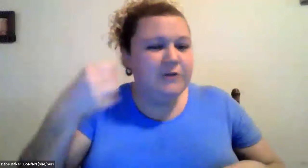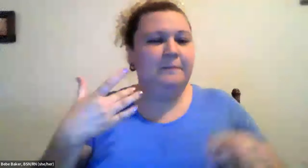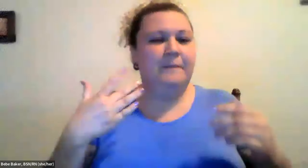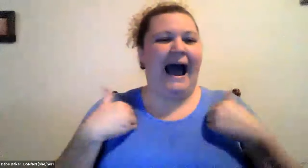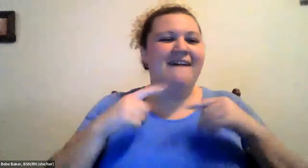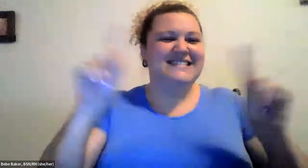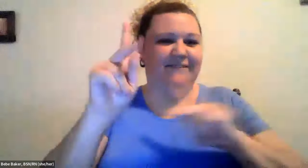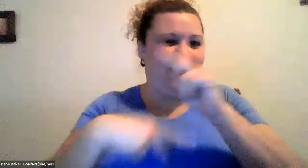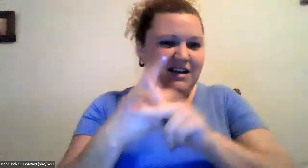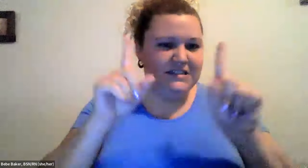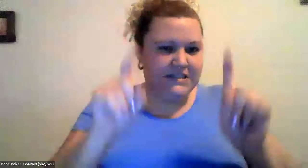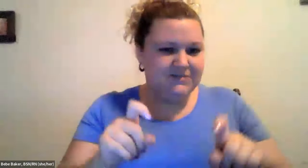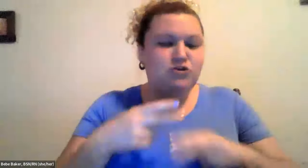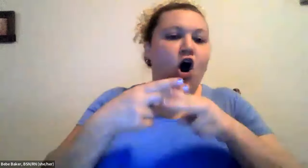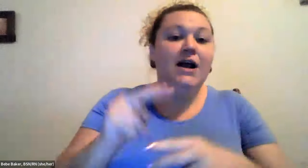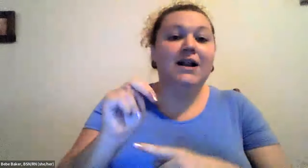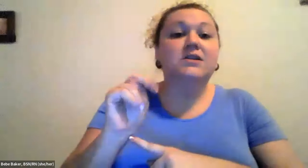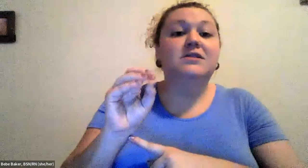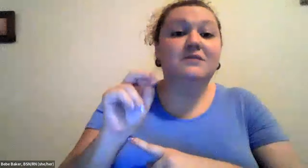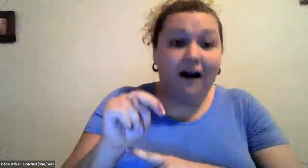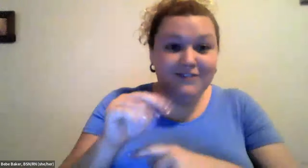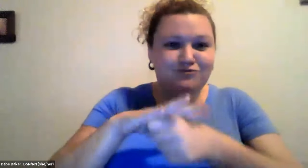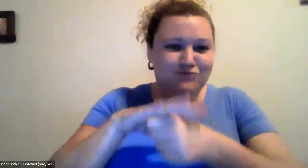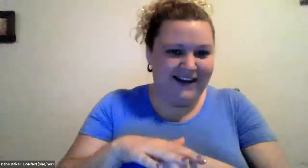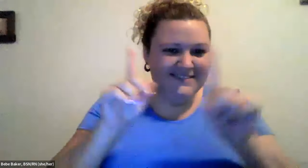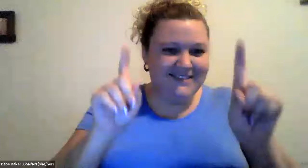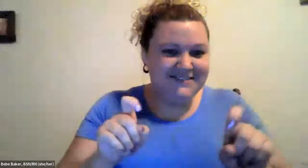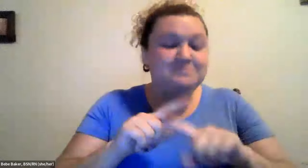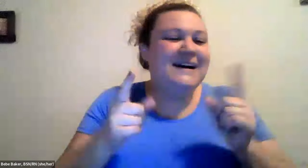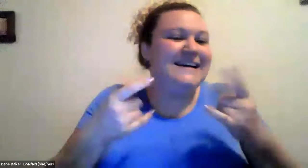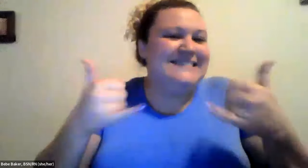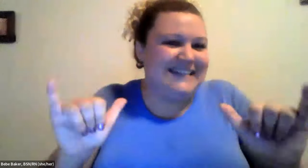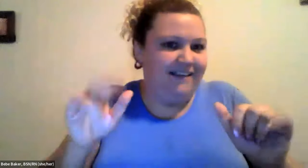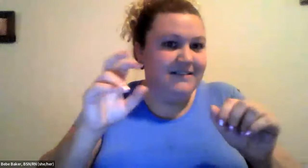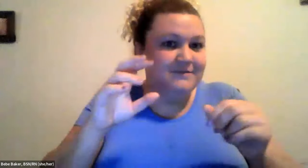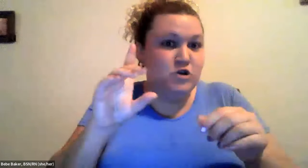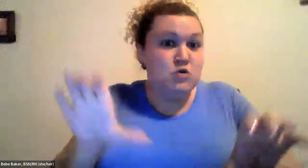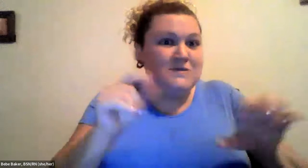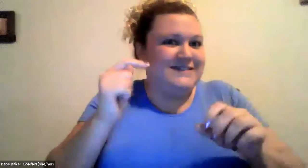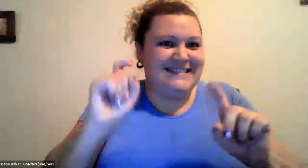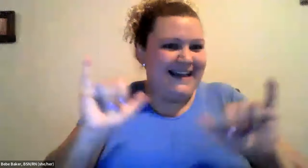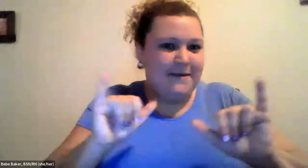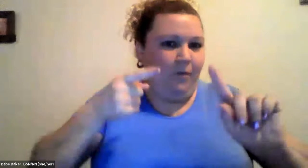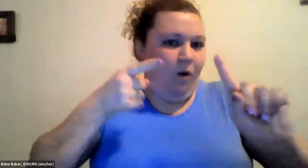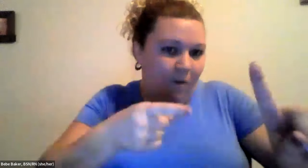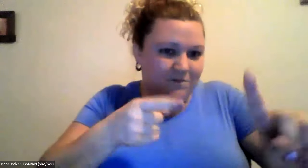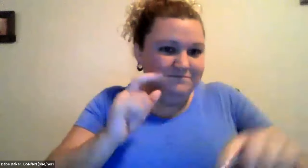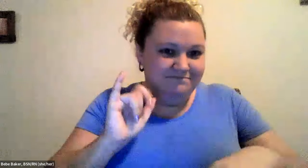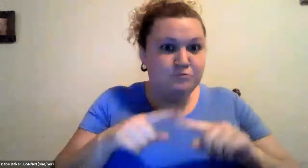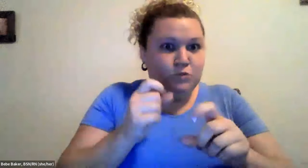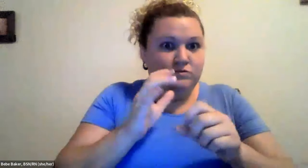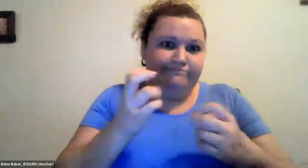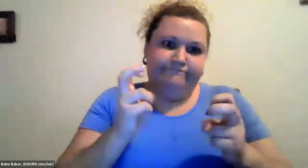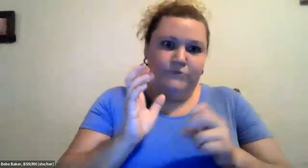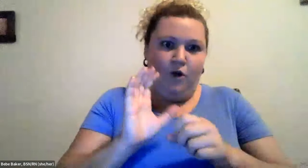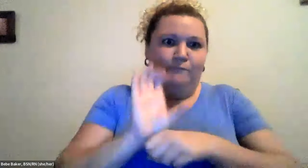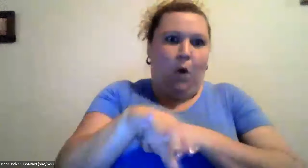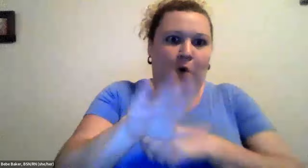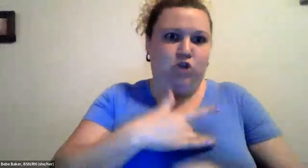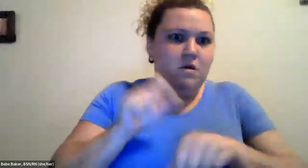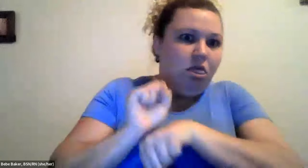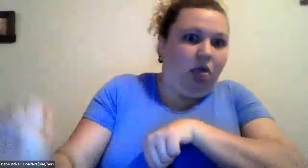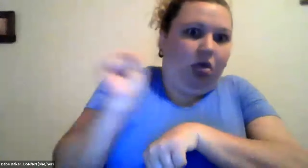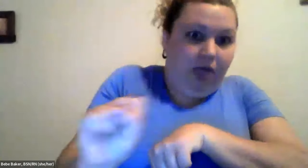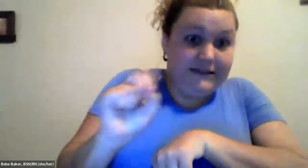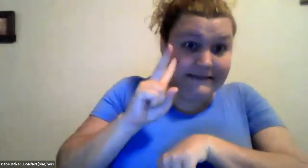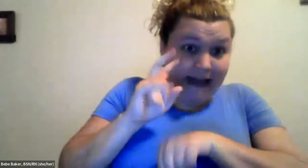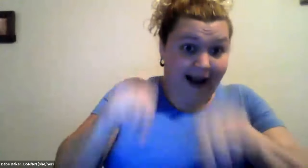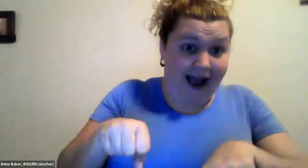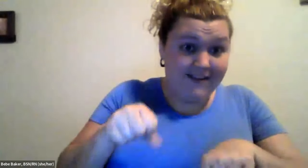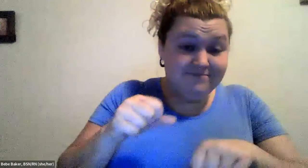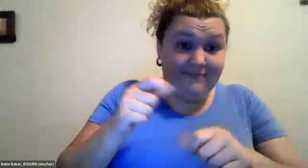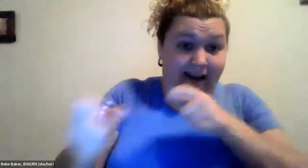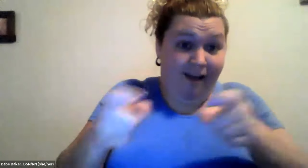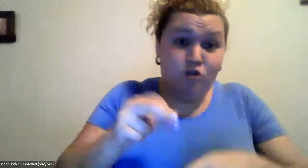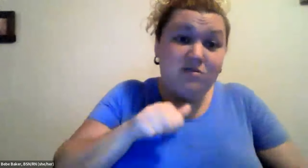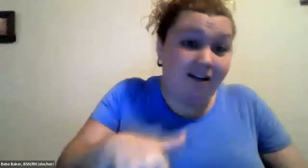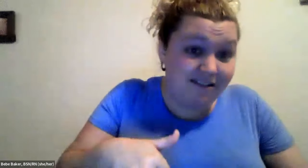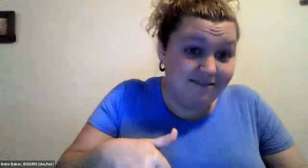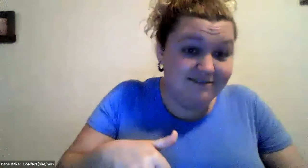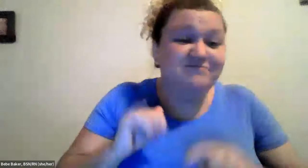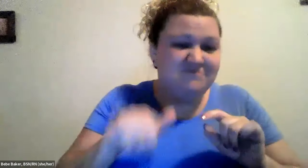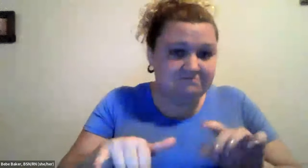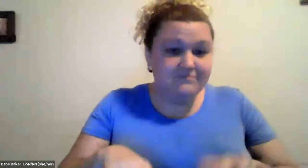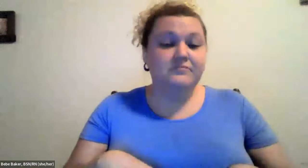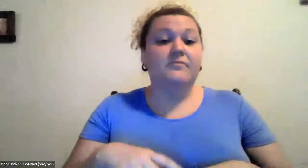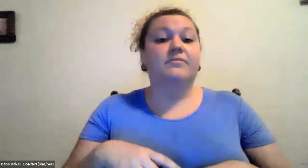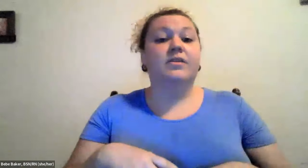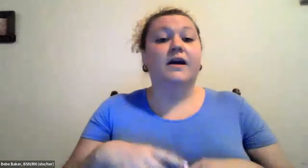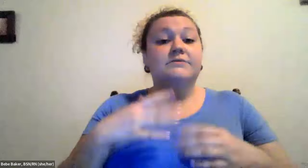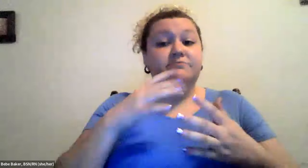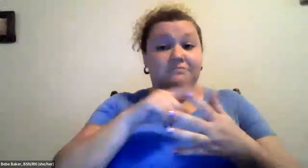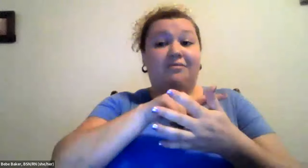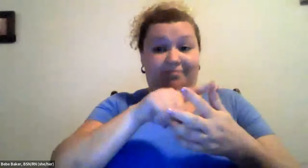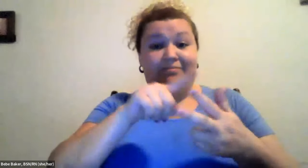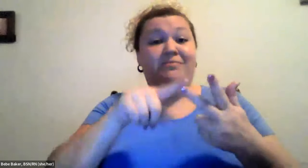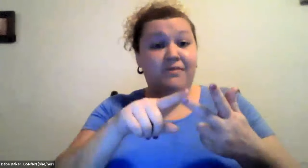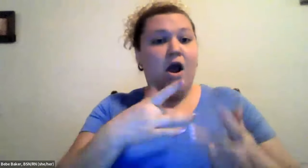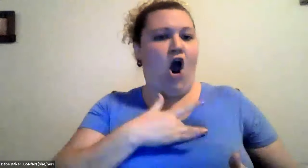Cristine Saunders: People who can't walk on a treadmill or older have something called a non stress test, but it does the same thing to the heart and it it that does the heart, the goal is the same, and it makes the heart work hard, and it wants to see if the heart can handle that or not.